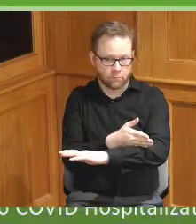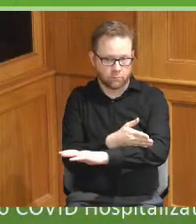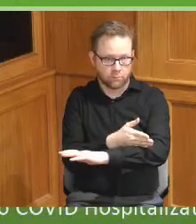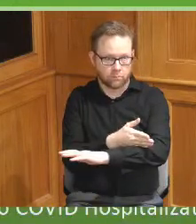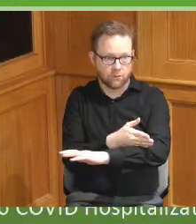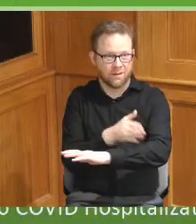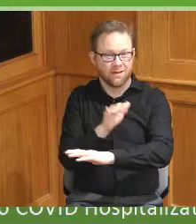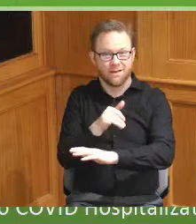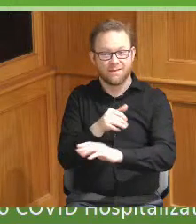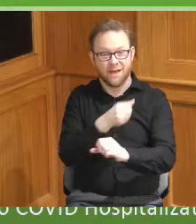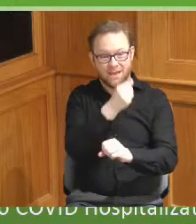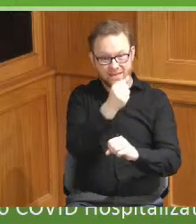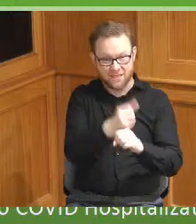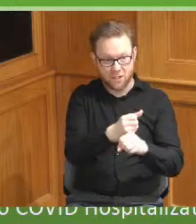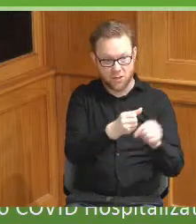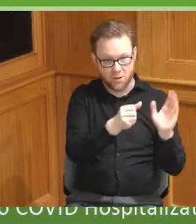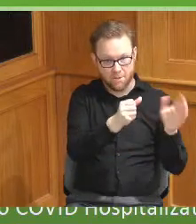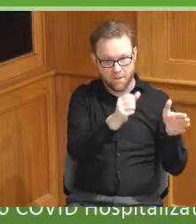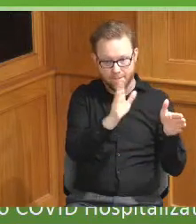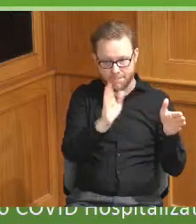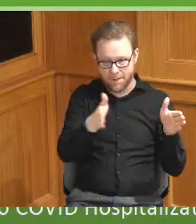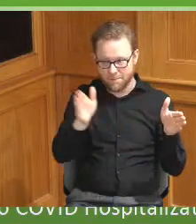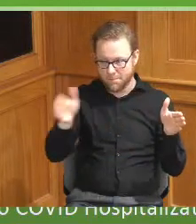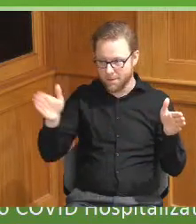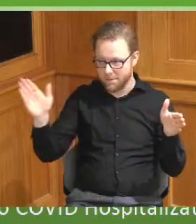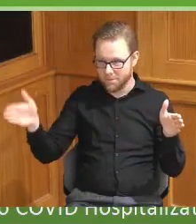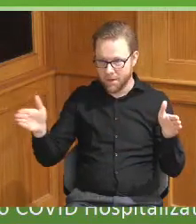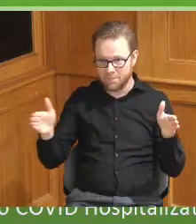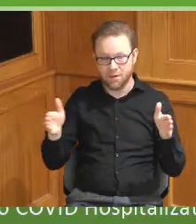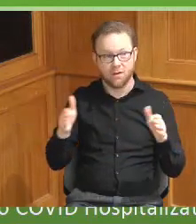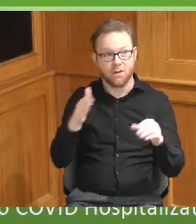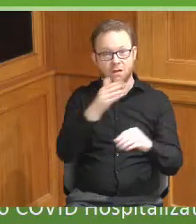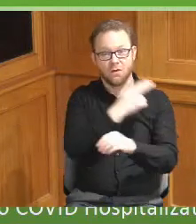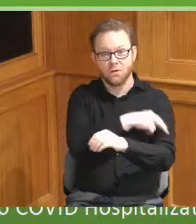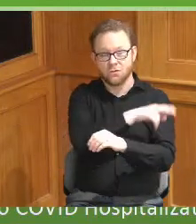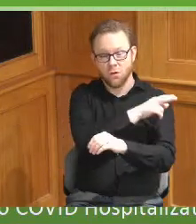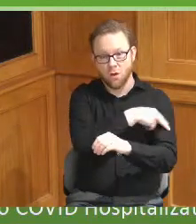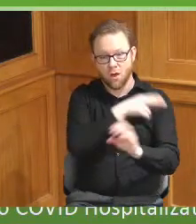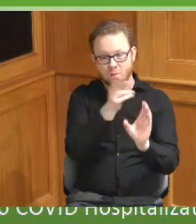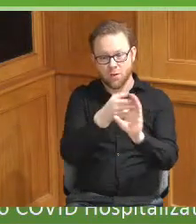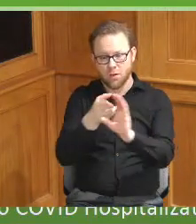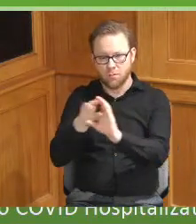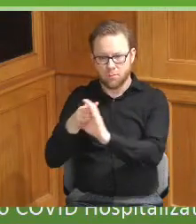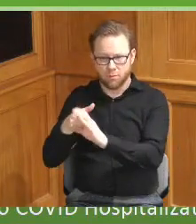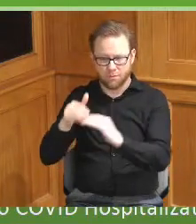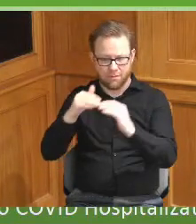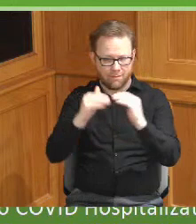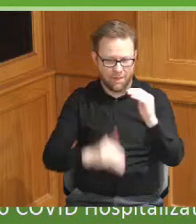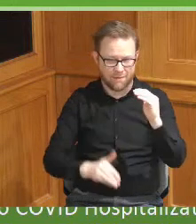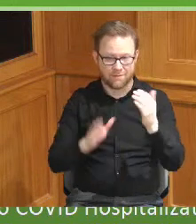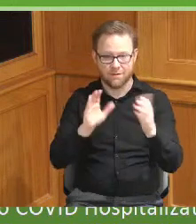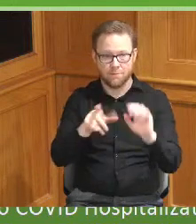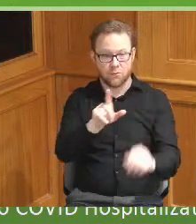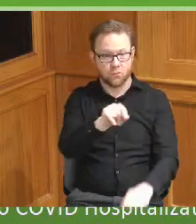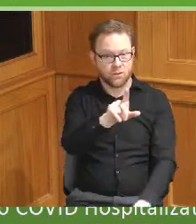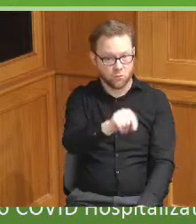year after year we have less hospitalizations than 2020 which had less cases and 2021 which